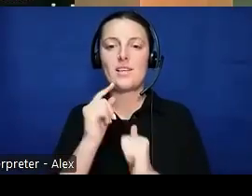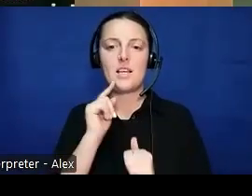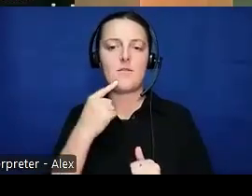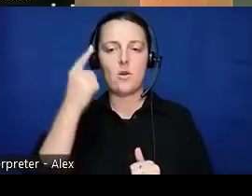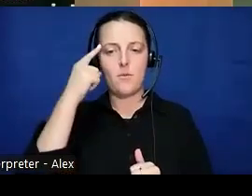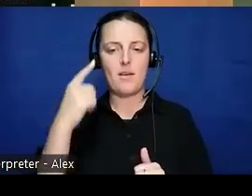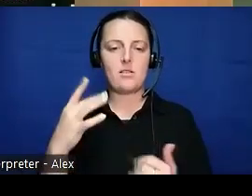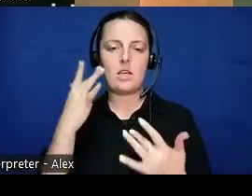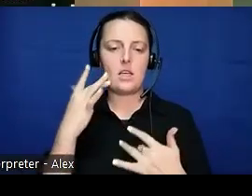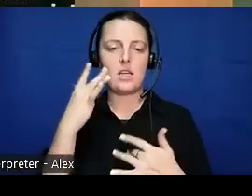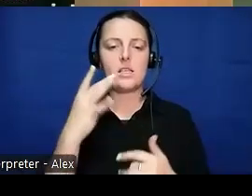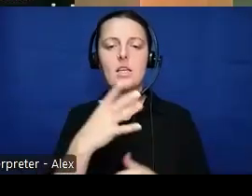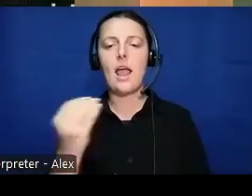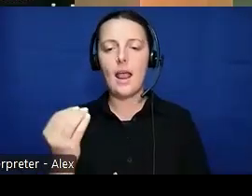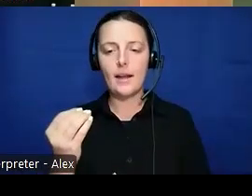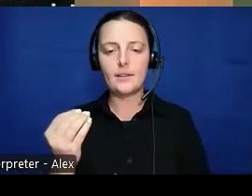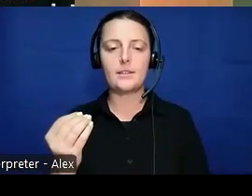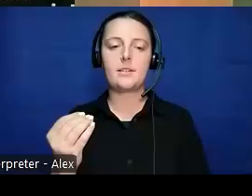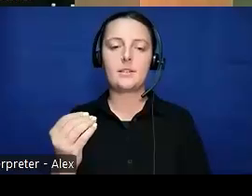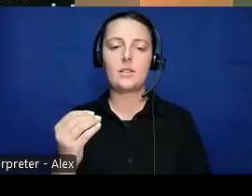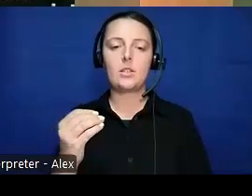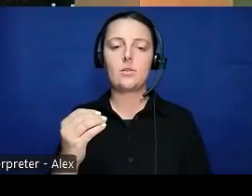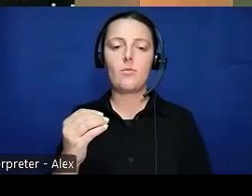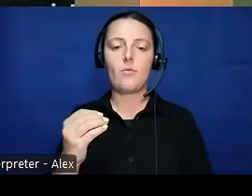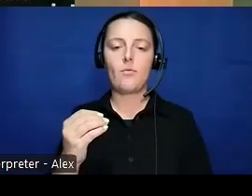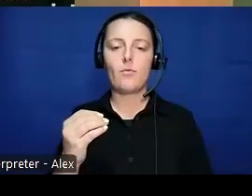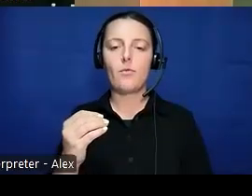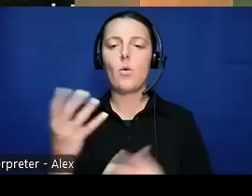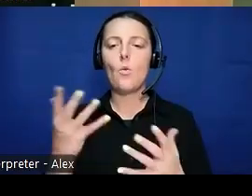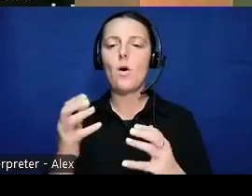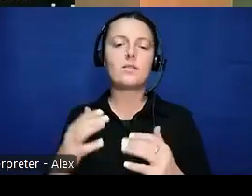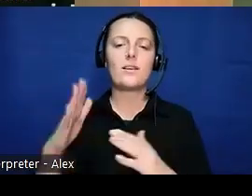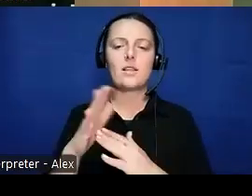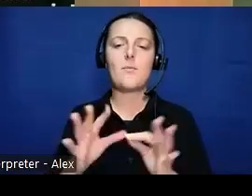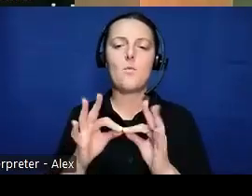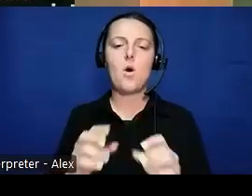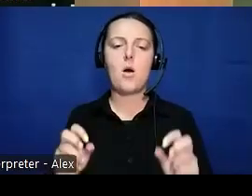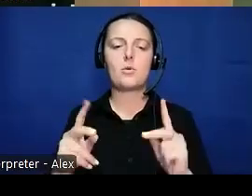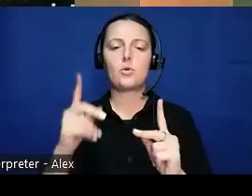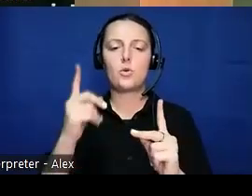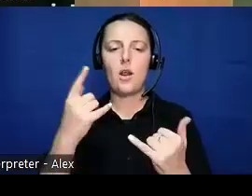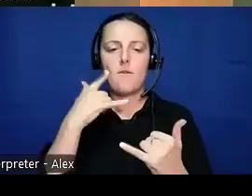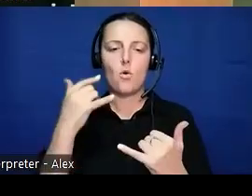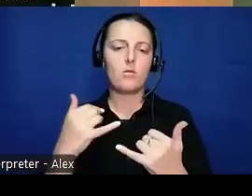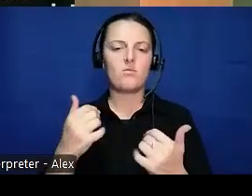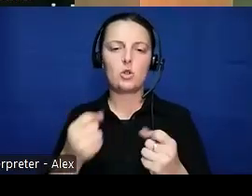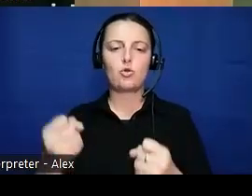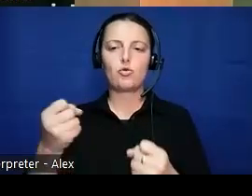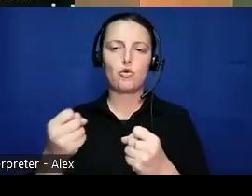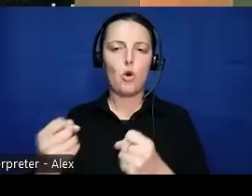the department of medicine? Oh, absolutely. So, uh and and this is a very much kind of an issue